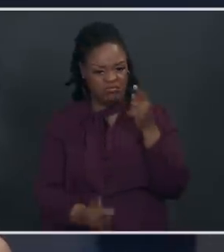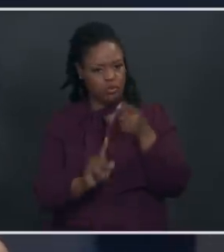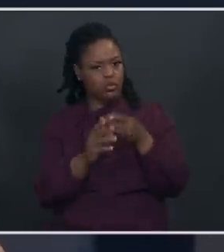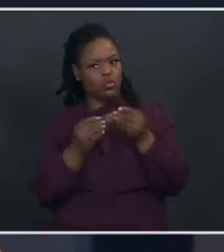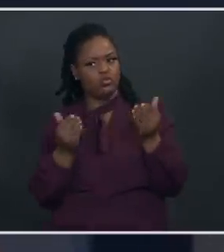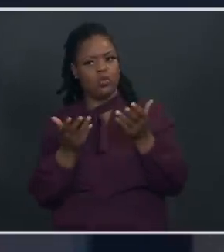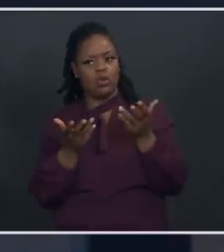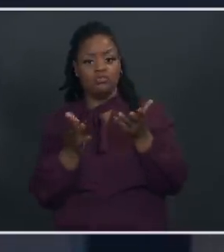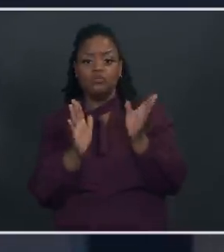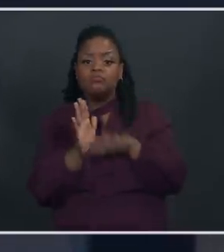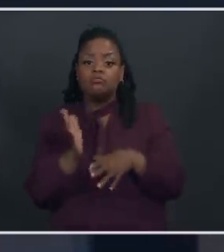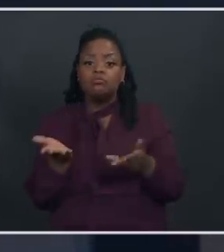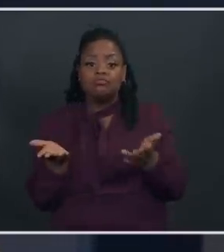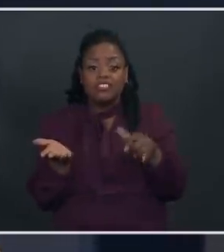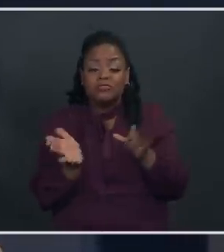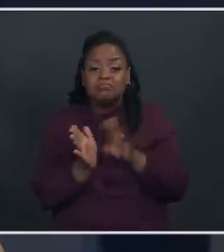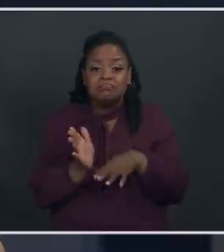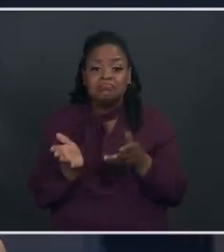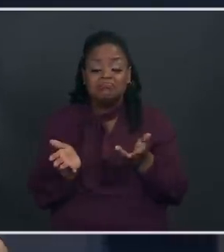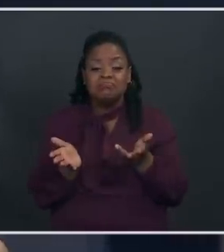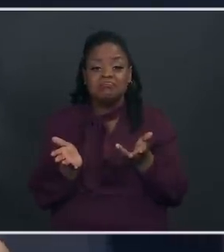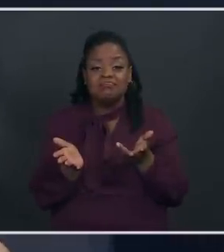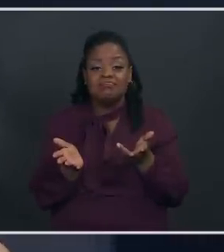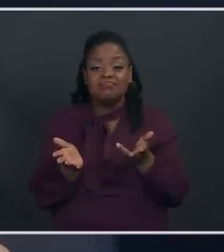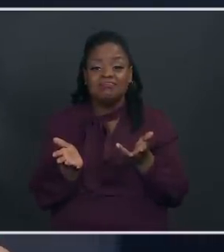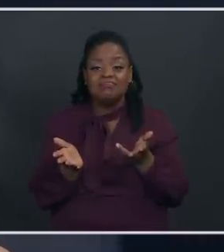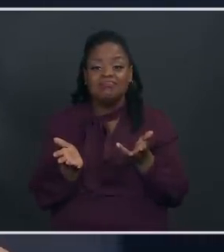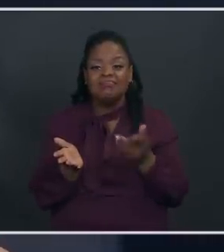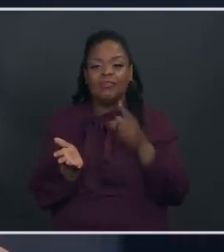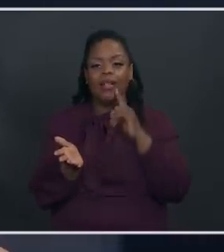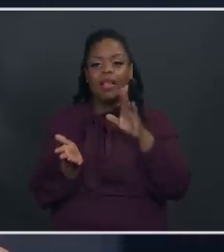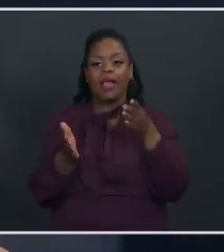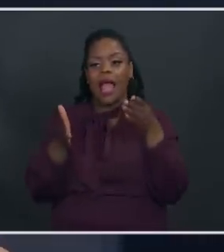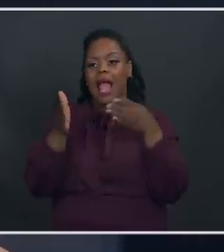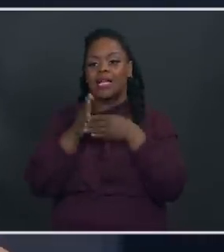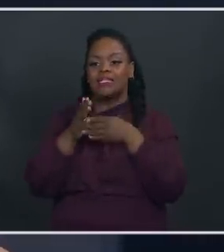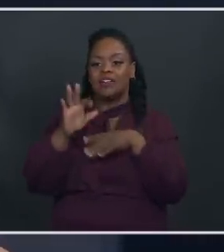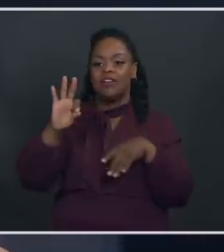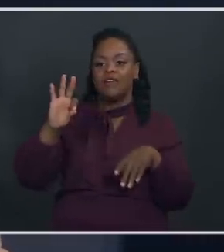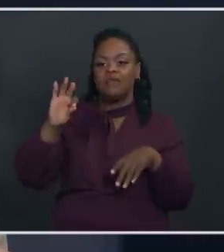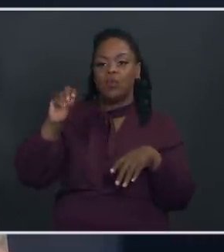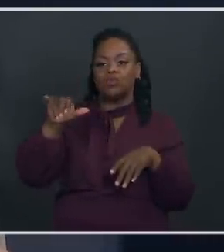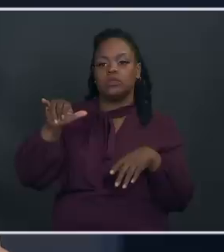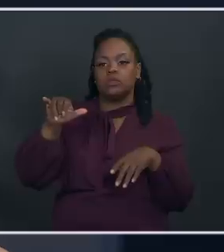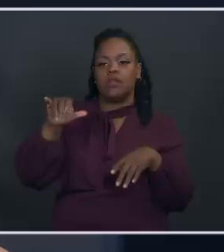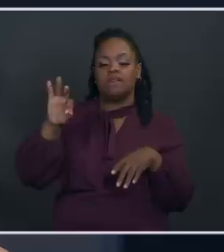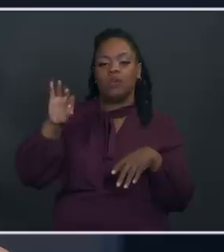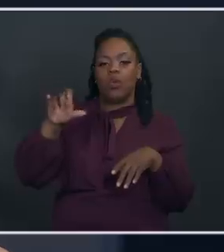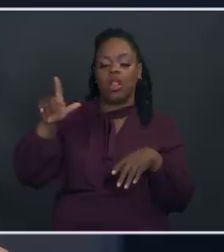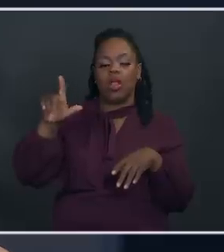effectively against fossil fuels. We are talking about solutions that we're not asking anybody to sacrifice,